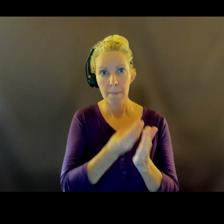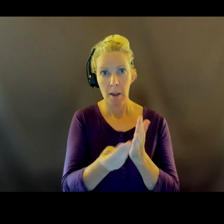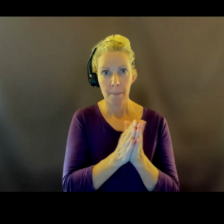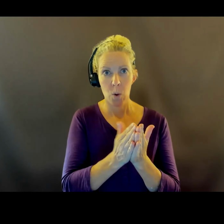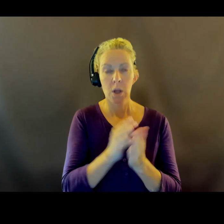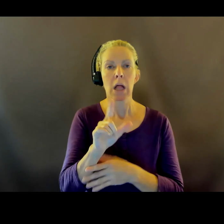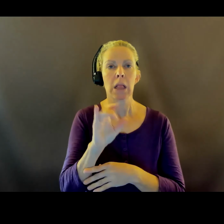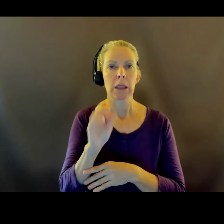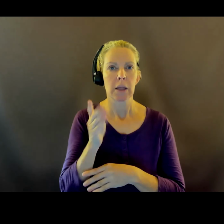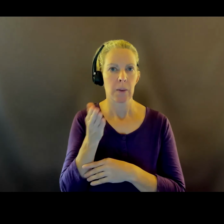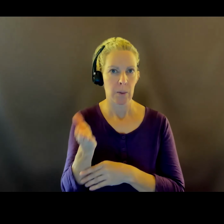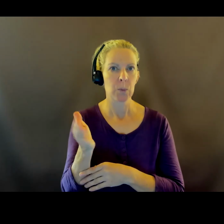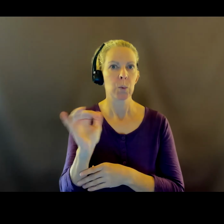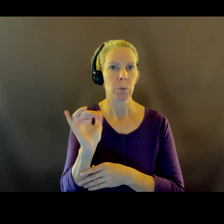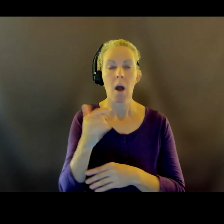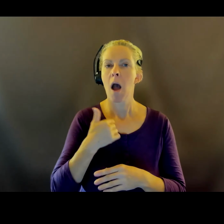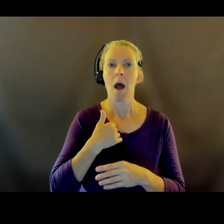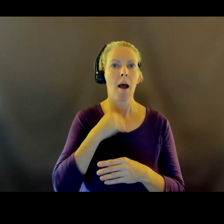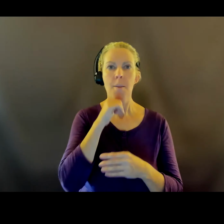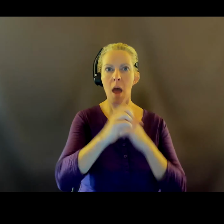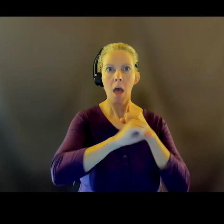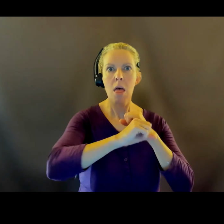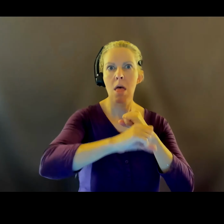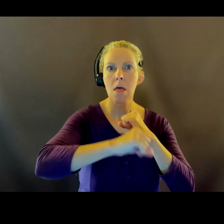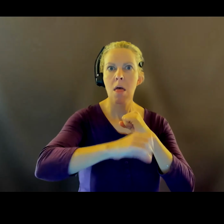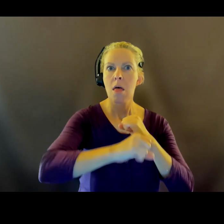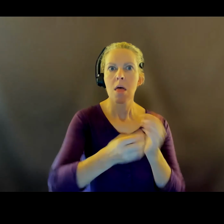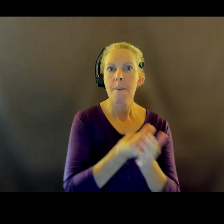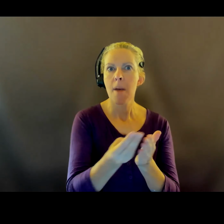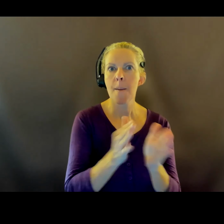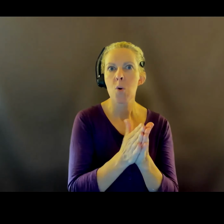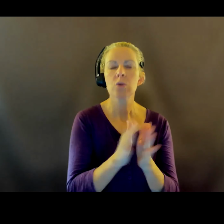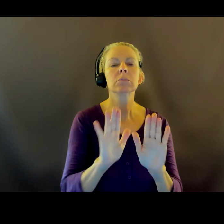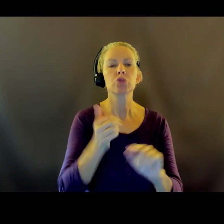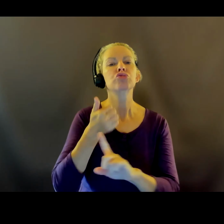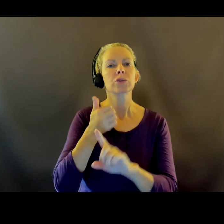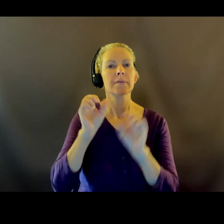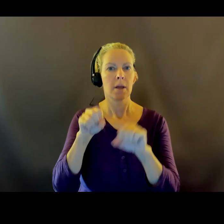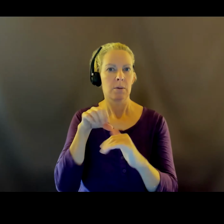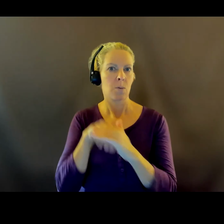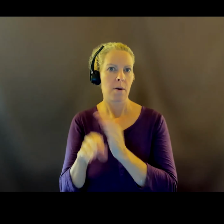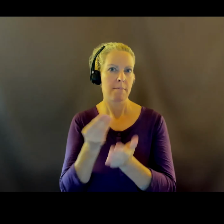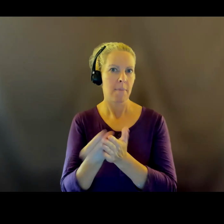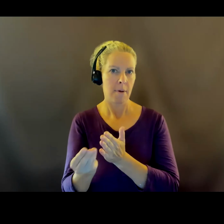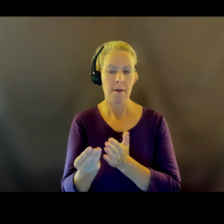My goal is not to push the book to you. I will let you look for it if you want to. But it's easy enough to find, "The Inclusive Speaker.